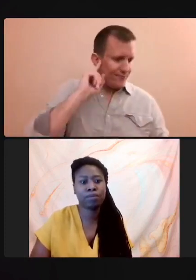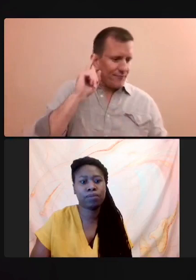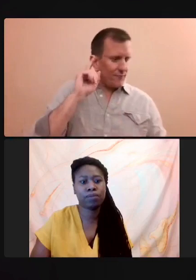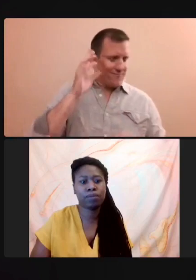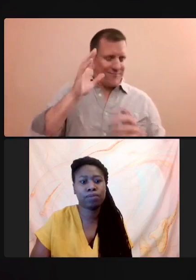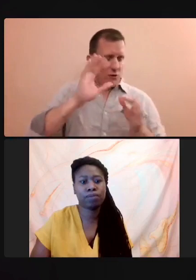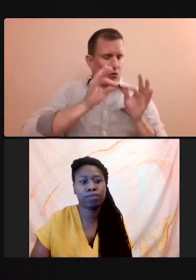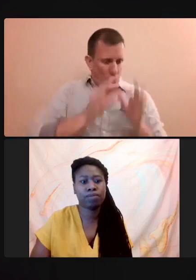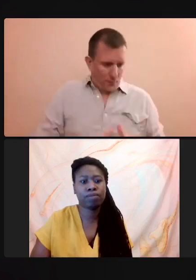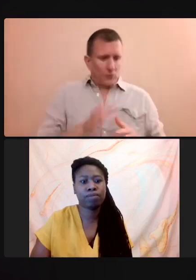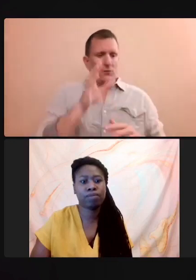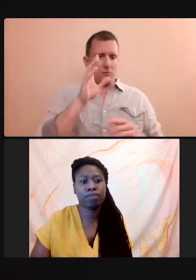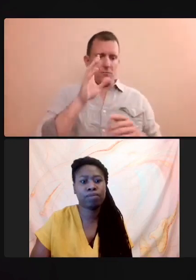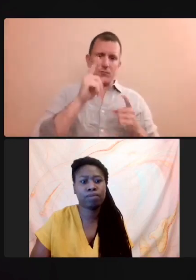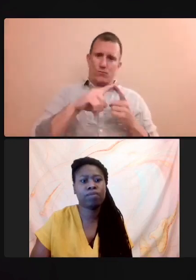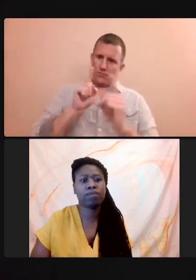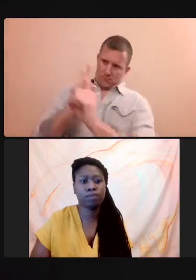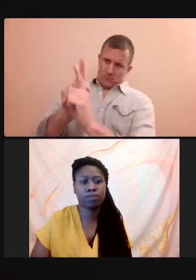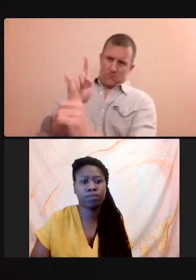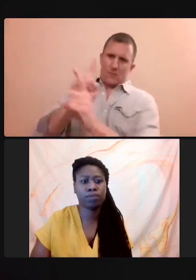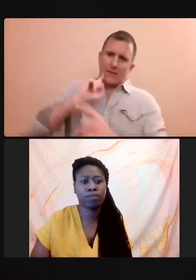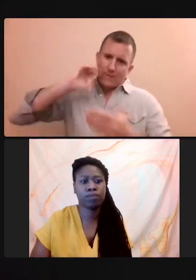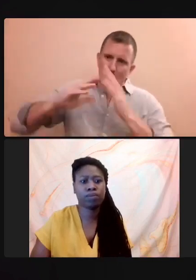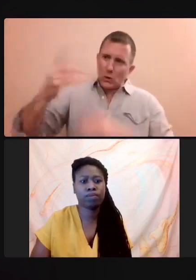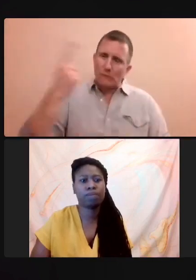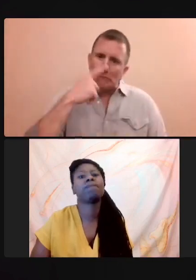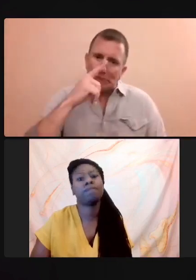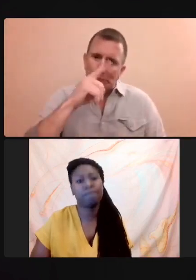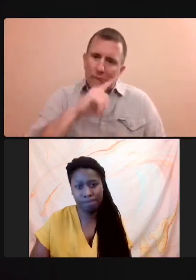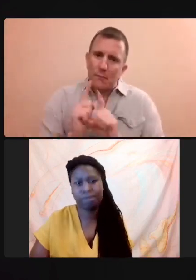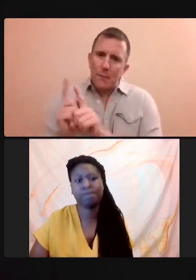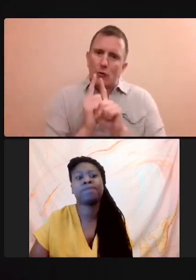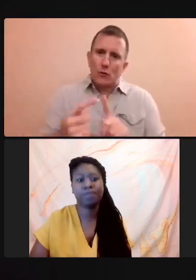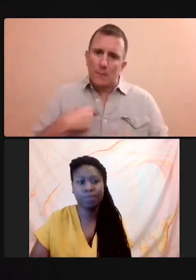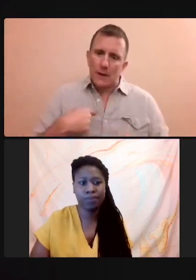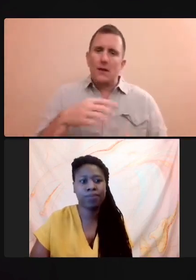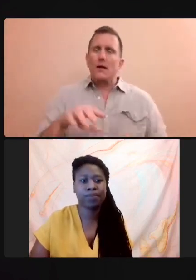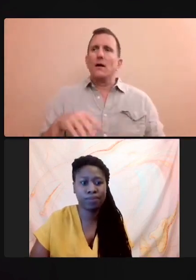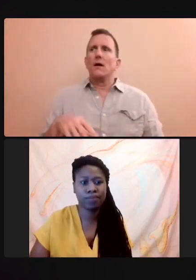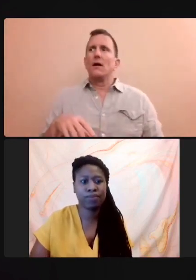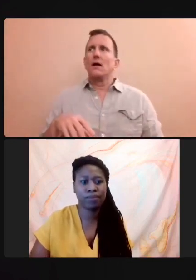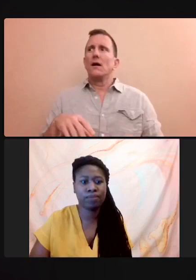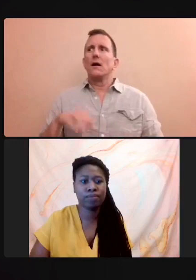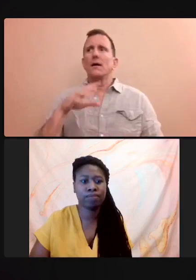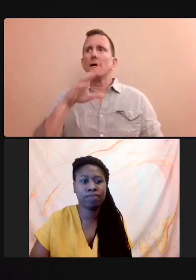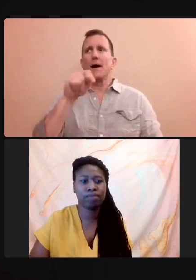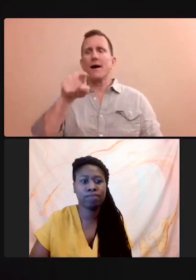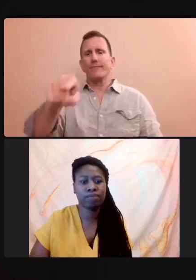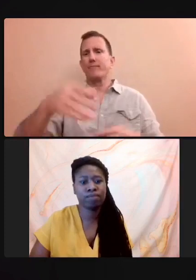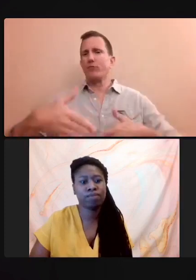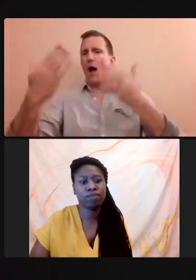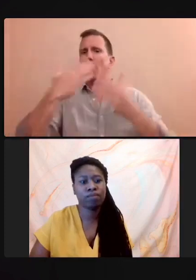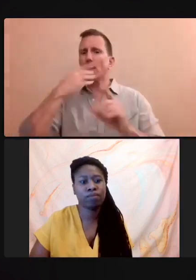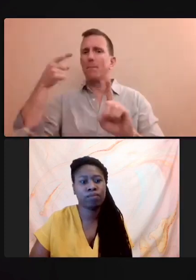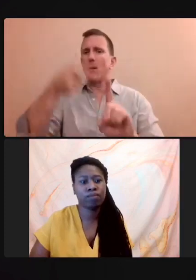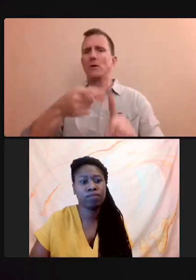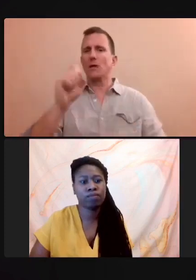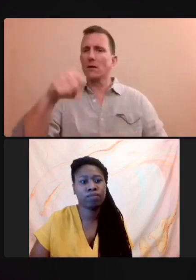and if you work with them, you're they don't necessarily think about how their fluency in sign language could really progress.